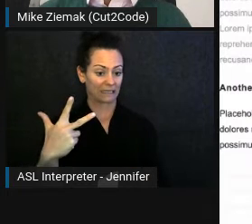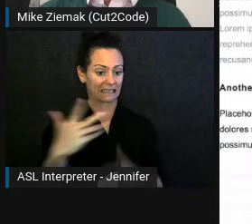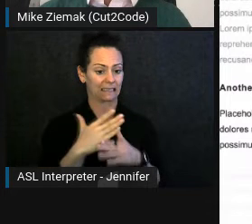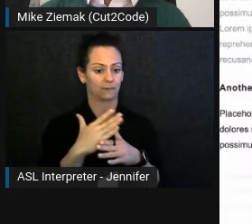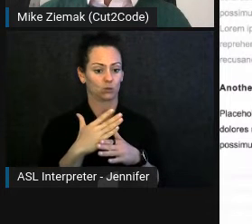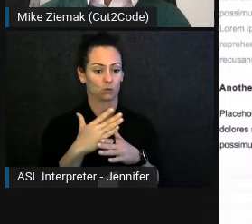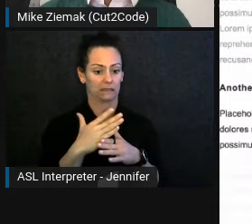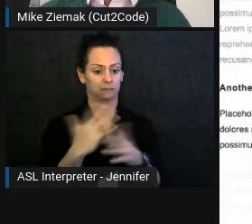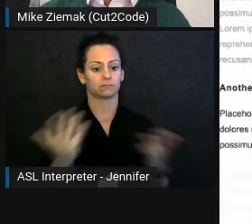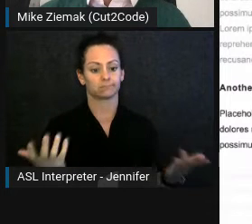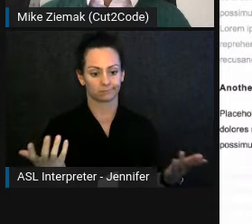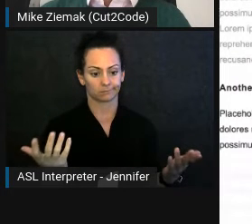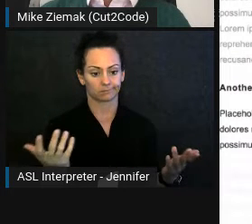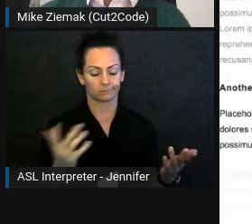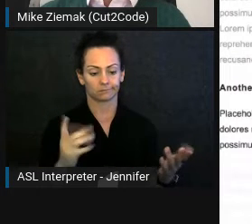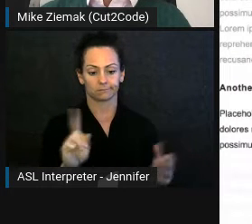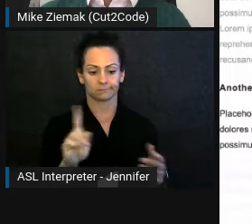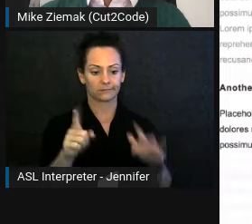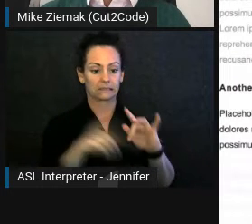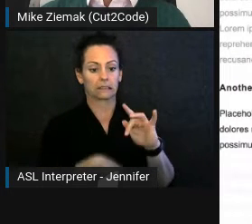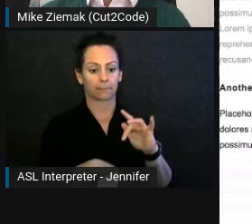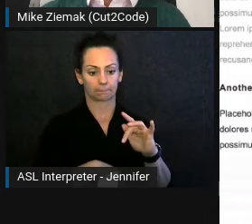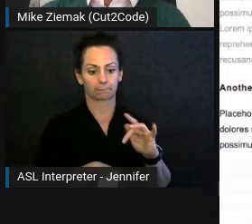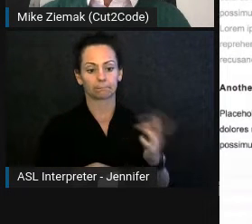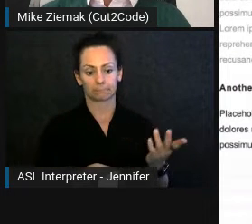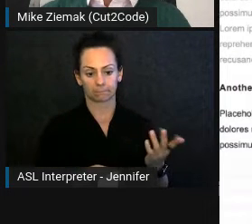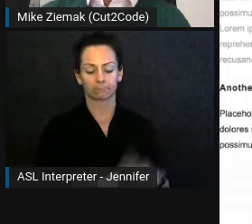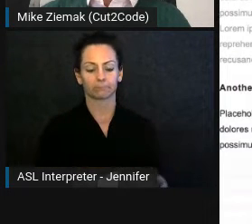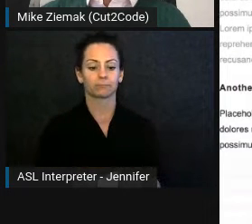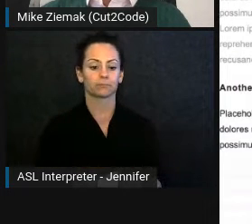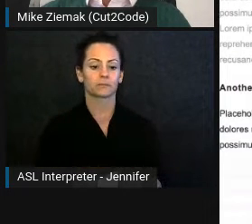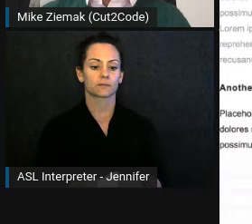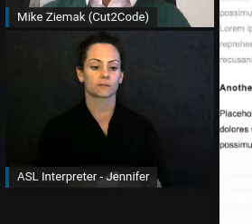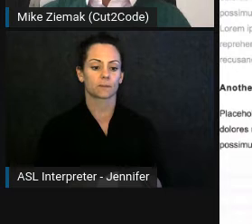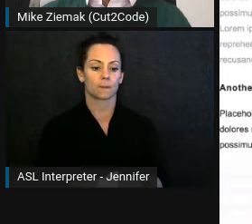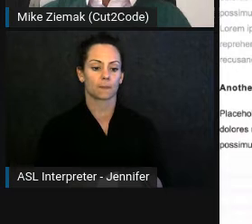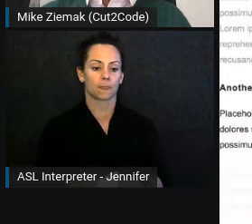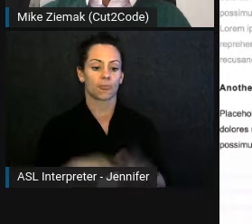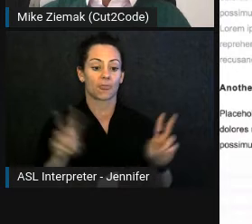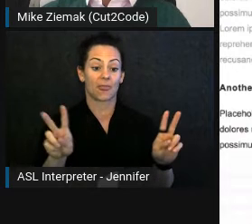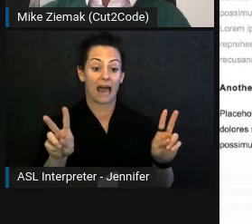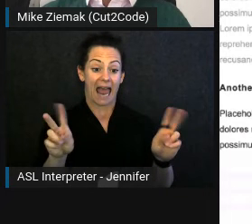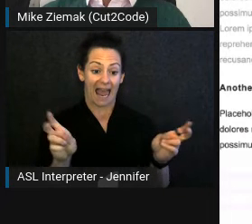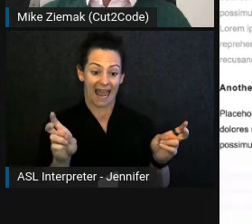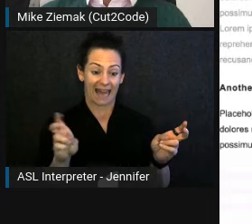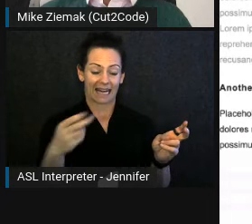Another good practice for the headings, is that there should be only one H1 level heading for the page.